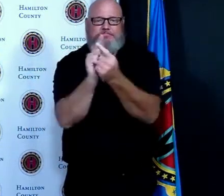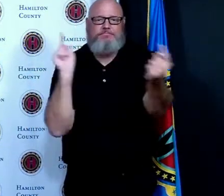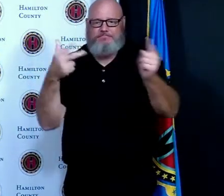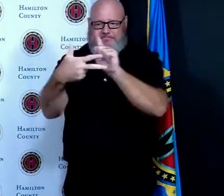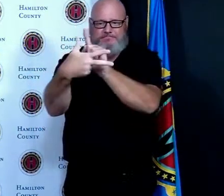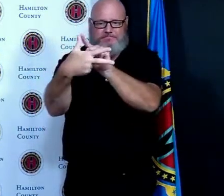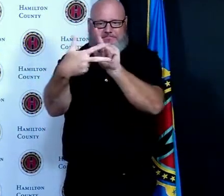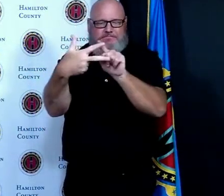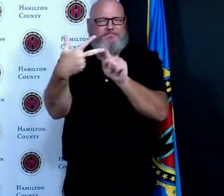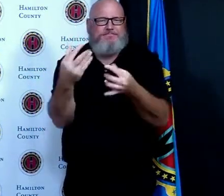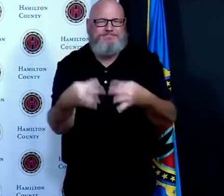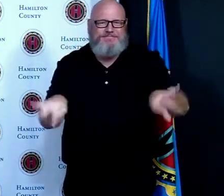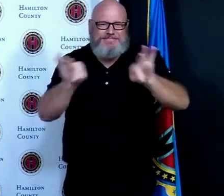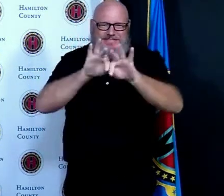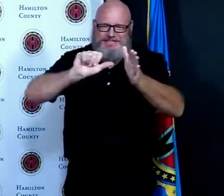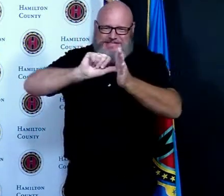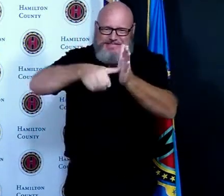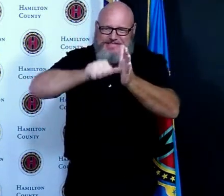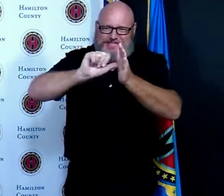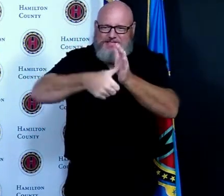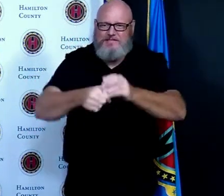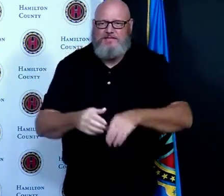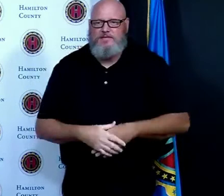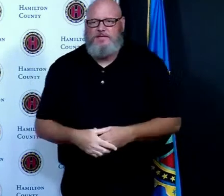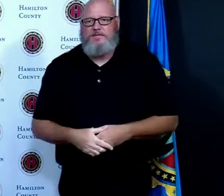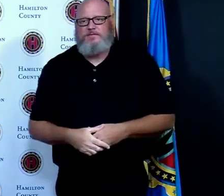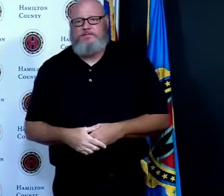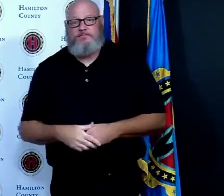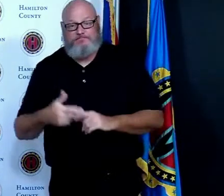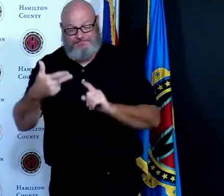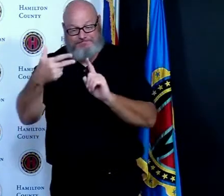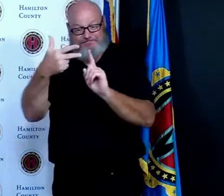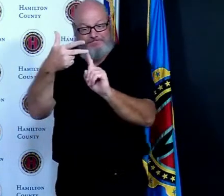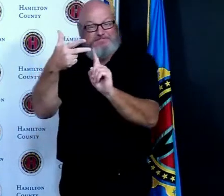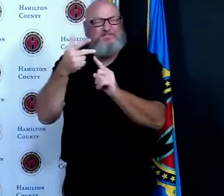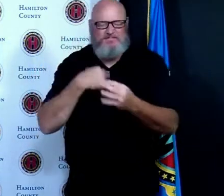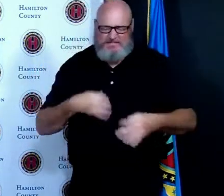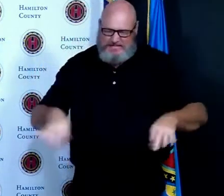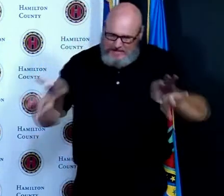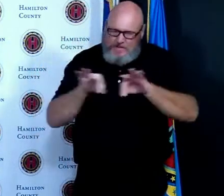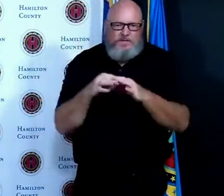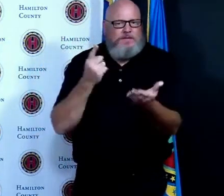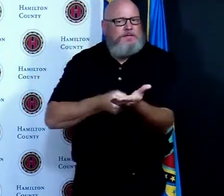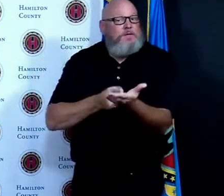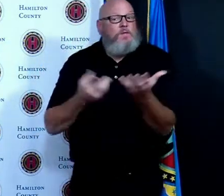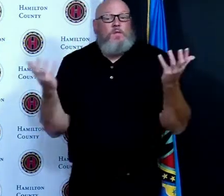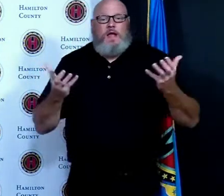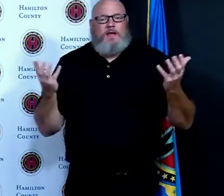will likely be necessary informal gatherings of friends and families are responsible for much